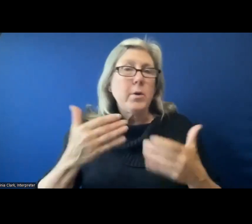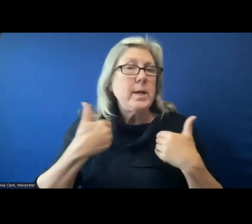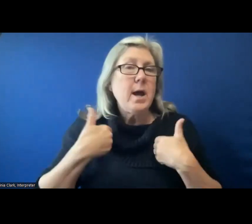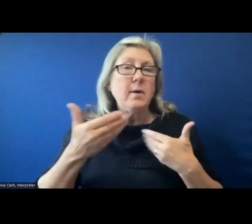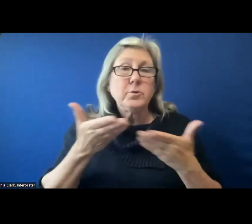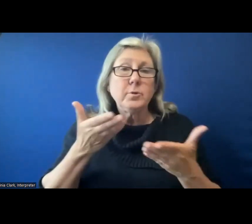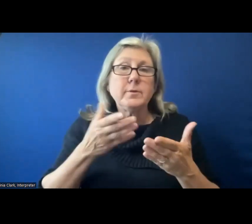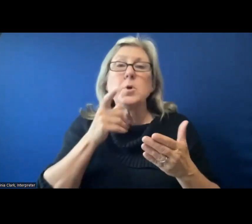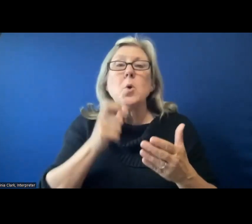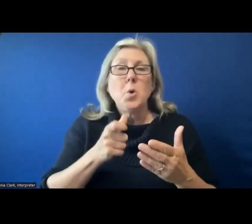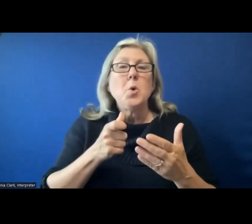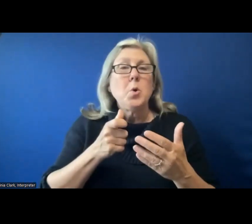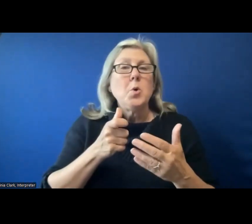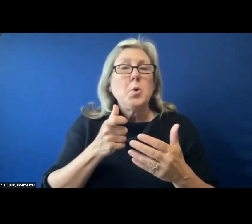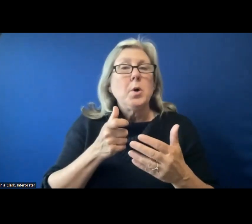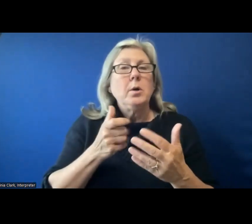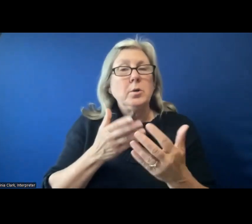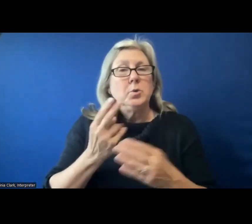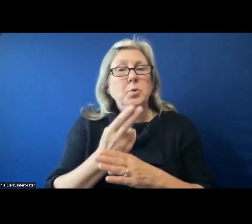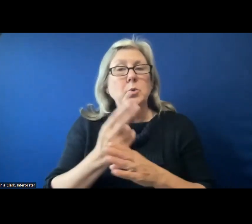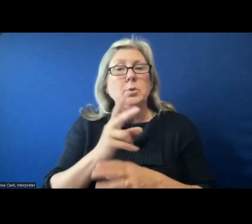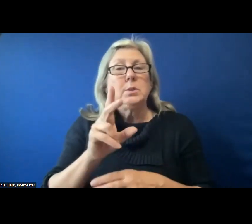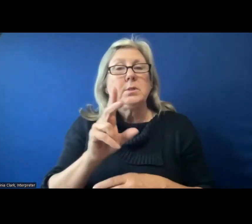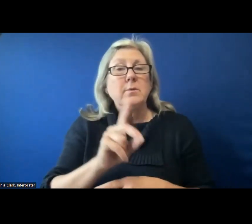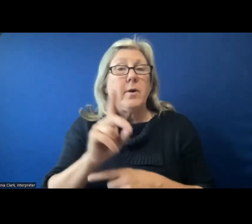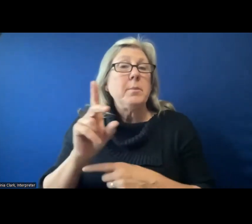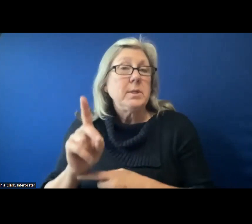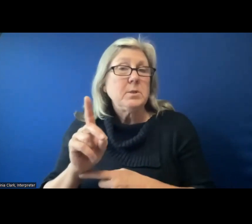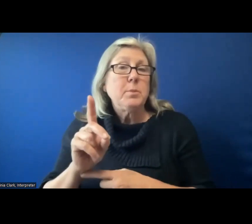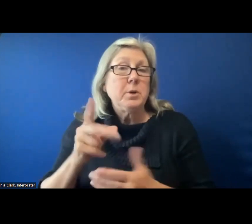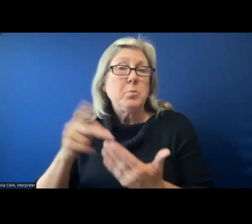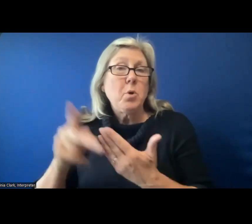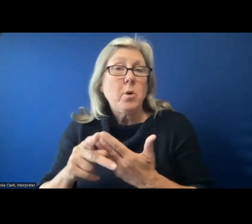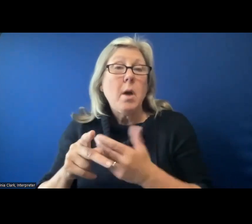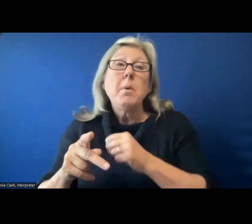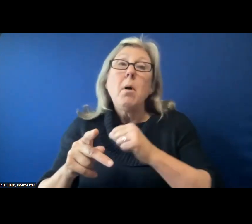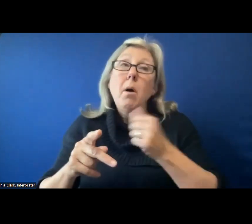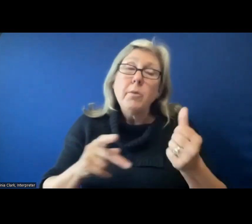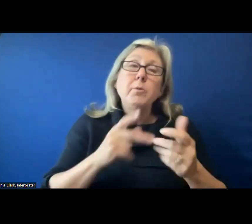the developmental disability program. Doesn't mean that other programs don't also need housing.